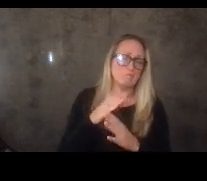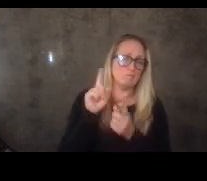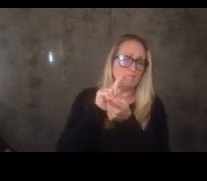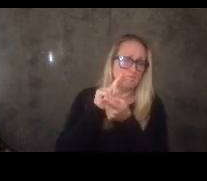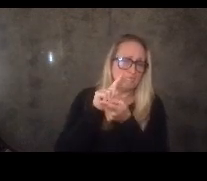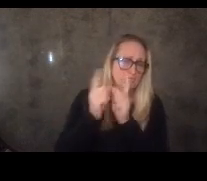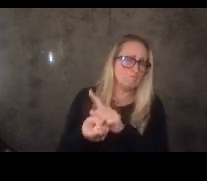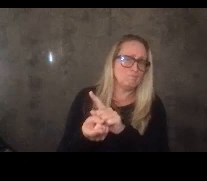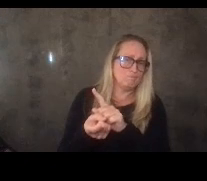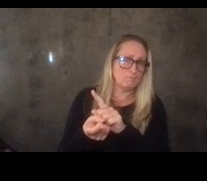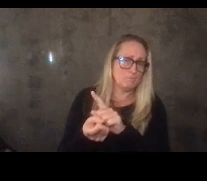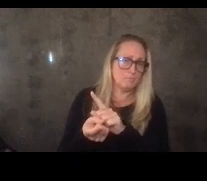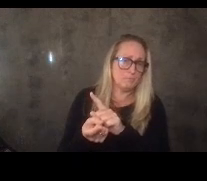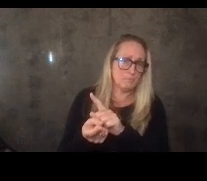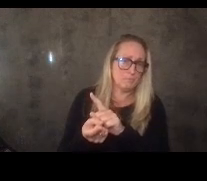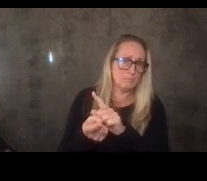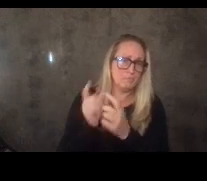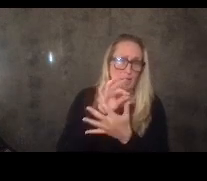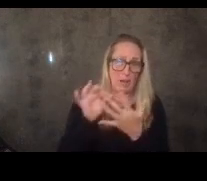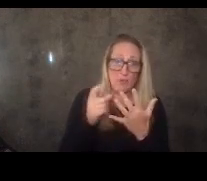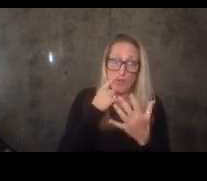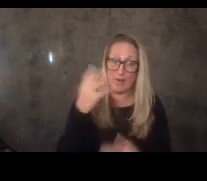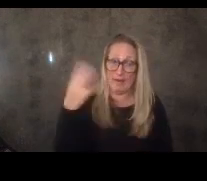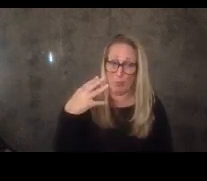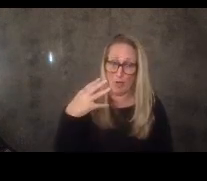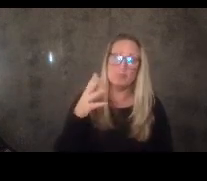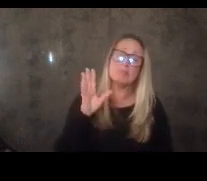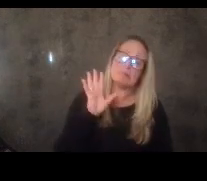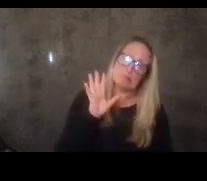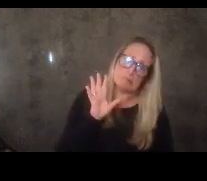changing my. Options for my camera and so I don't have the